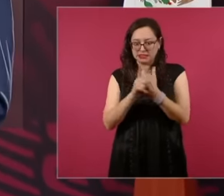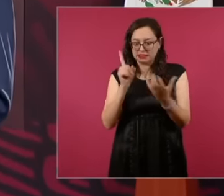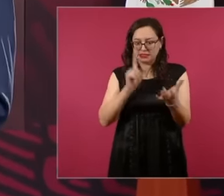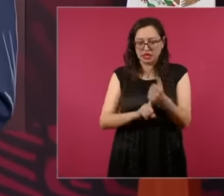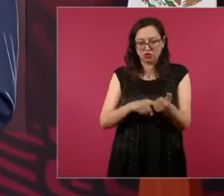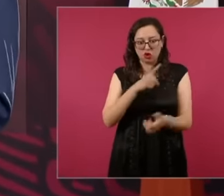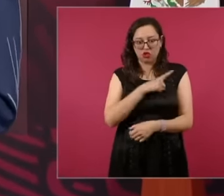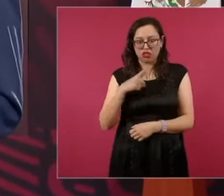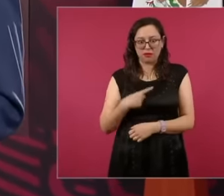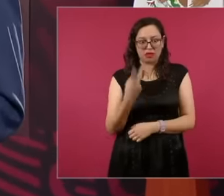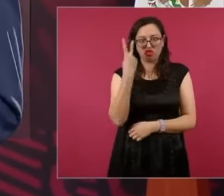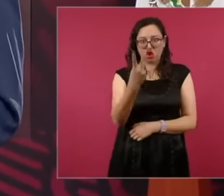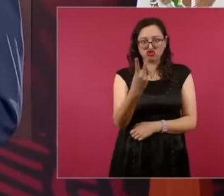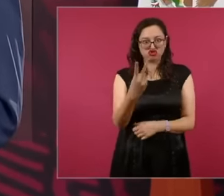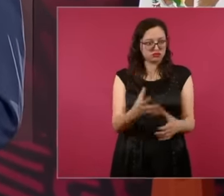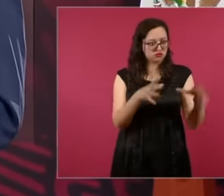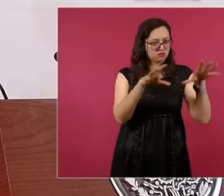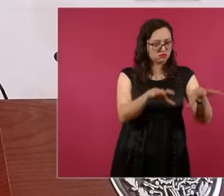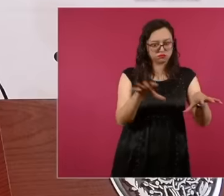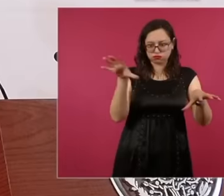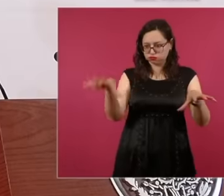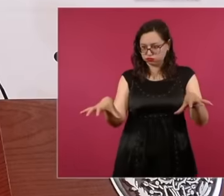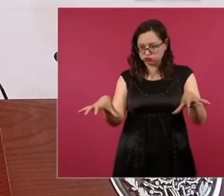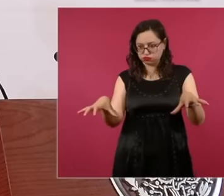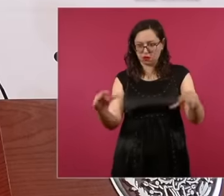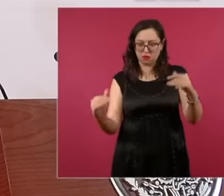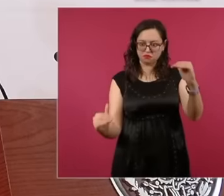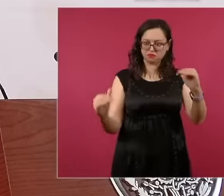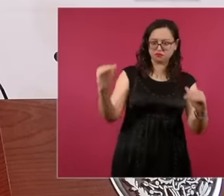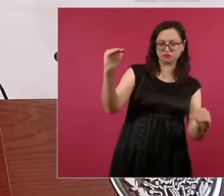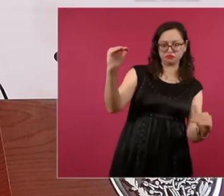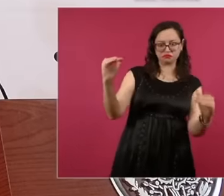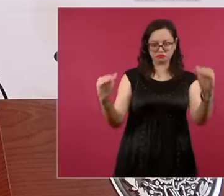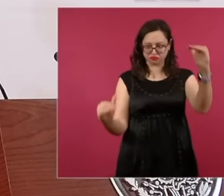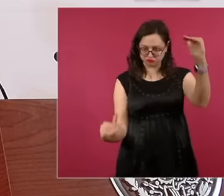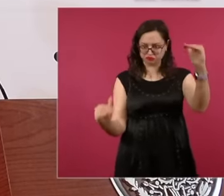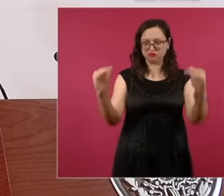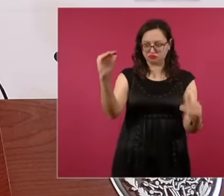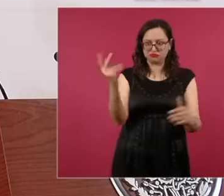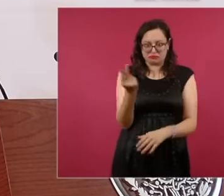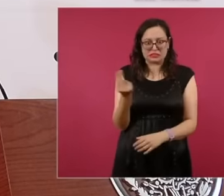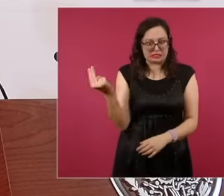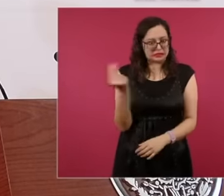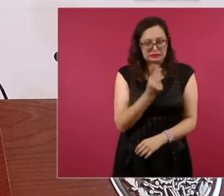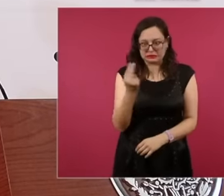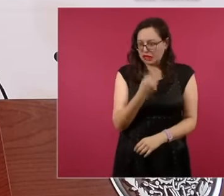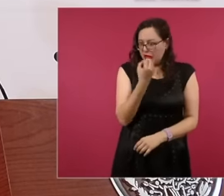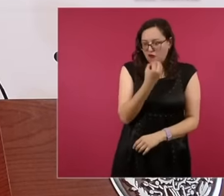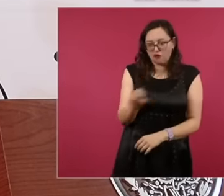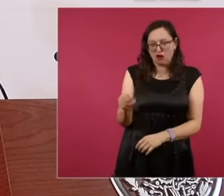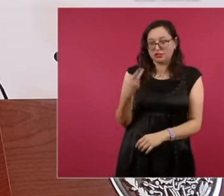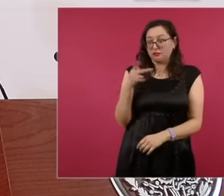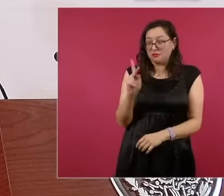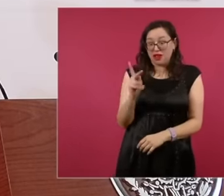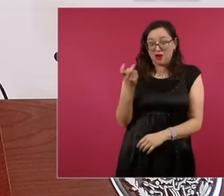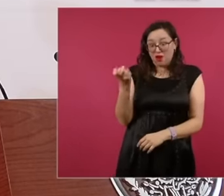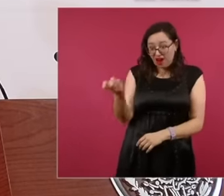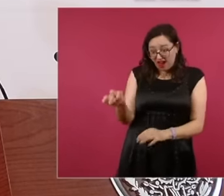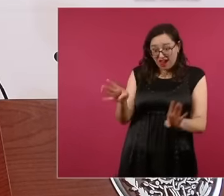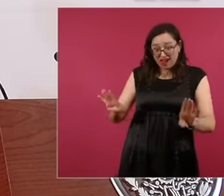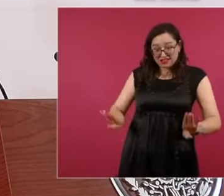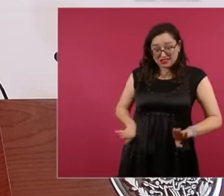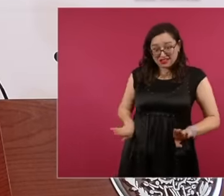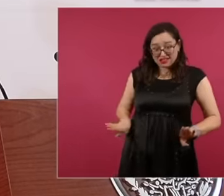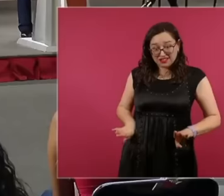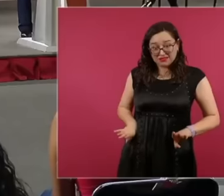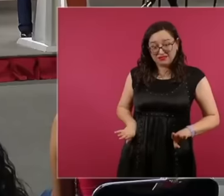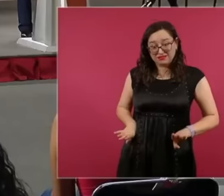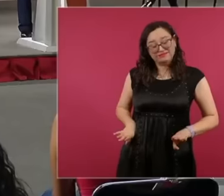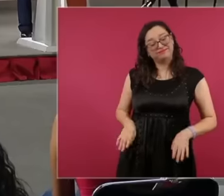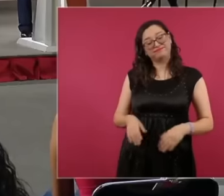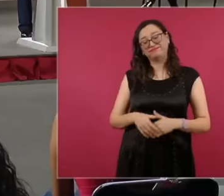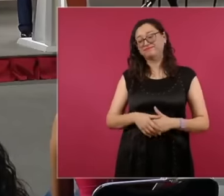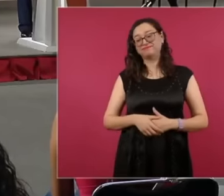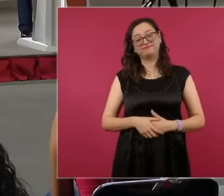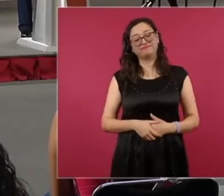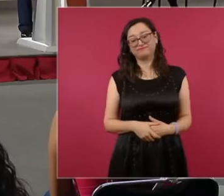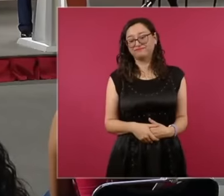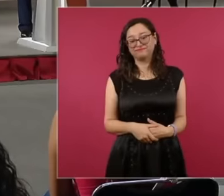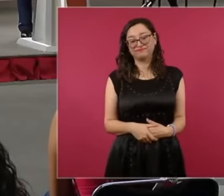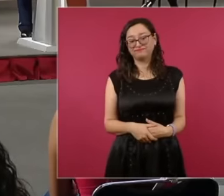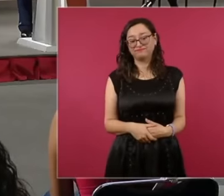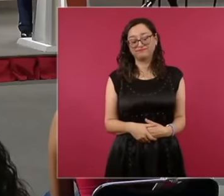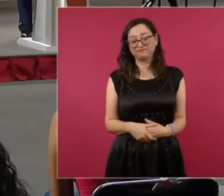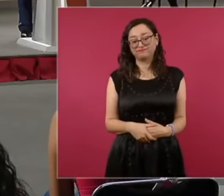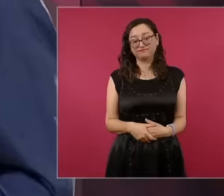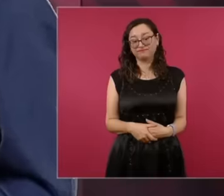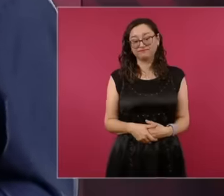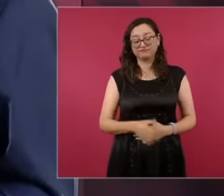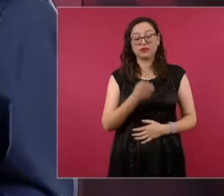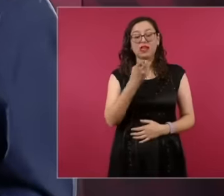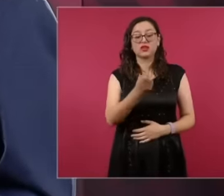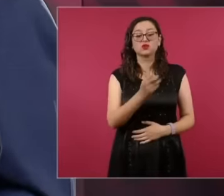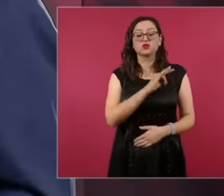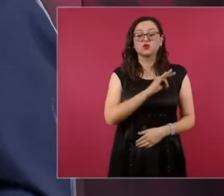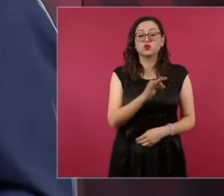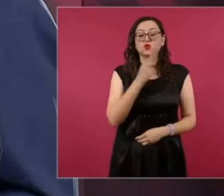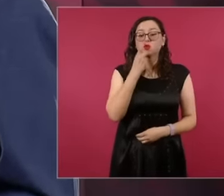have an authentic democracy with freedoms that is what I can tell you but we have to wait